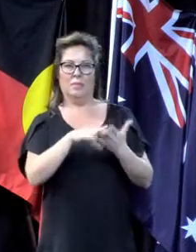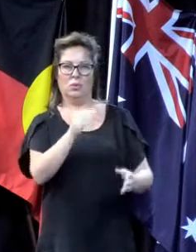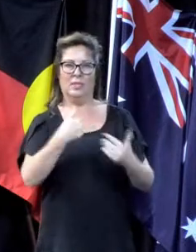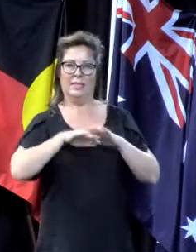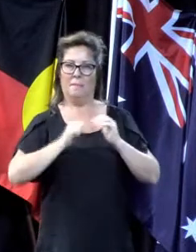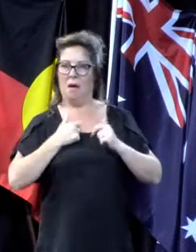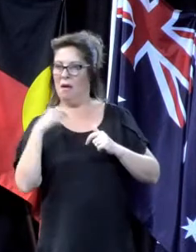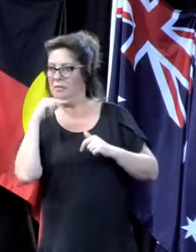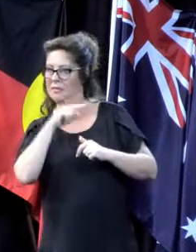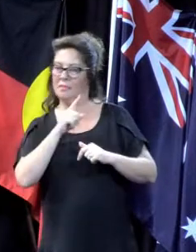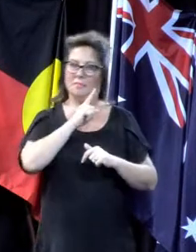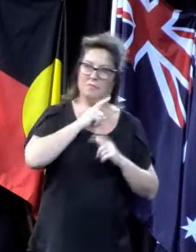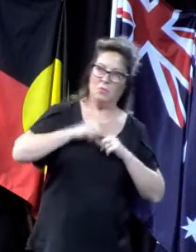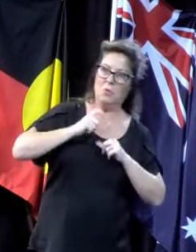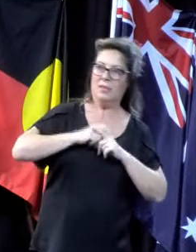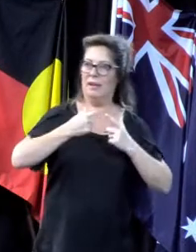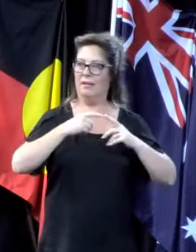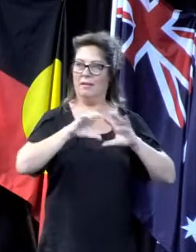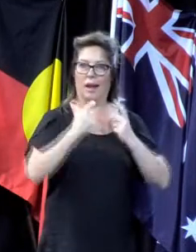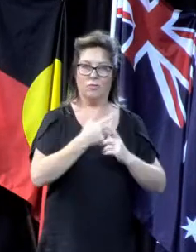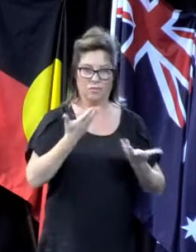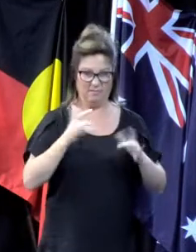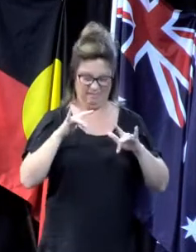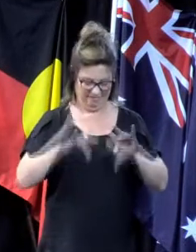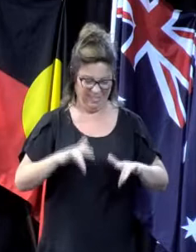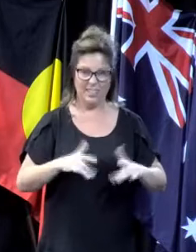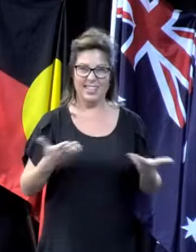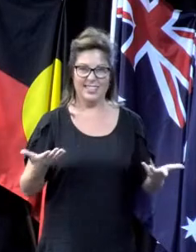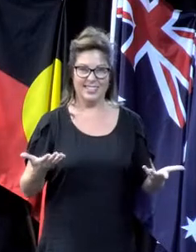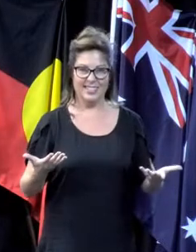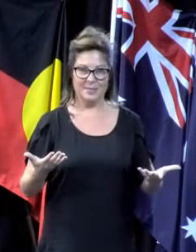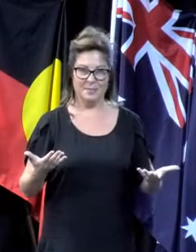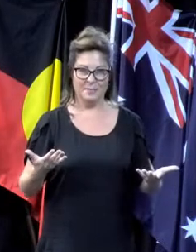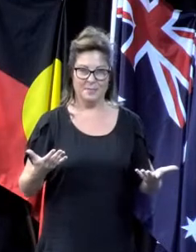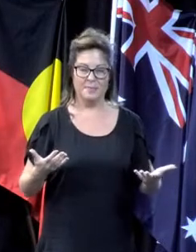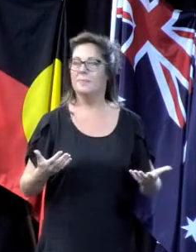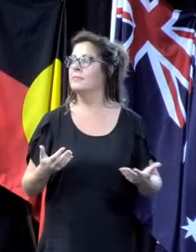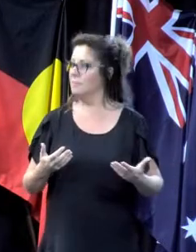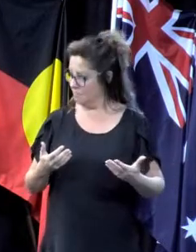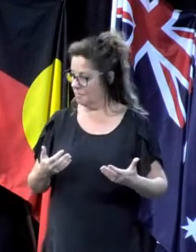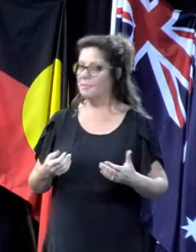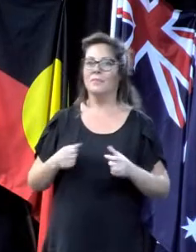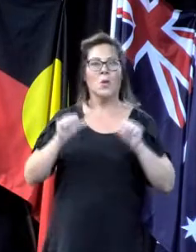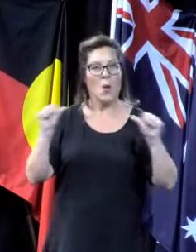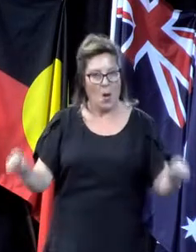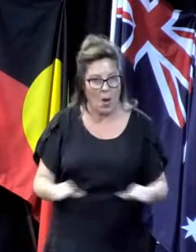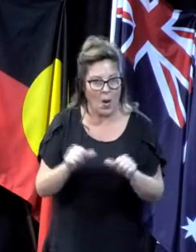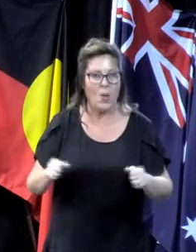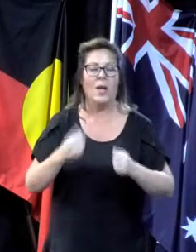So, very positive for our school culture. Alright, we now will break, and it is now,